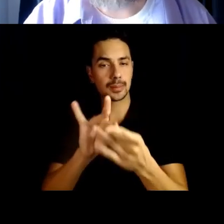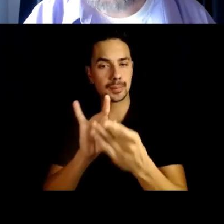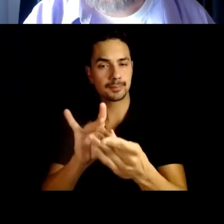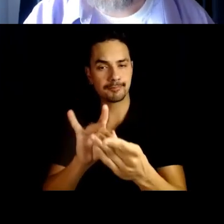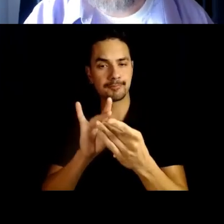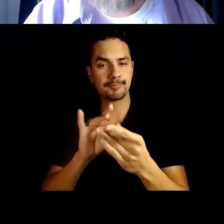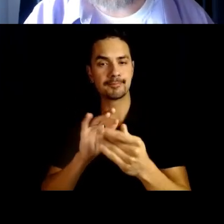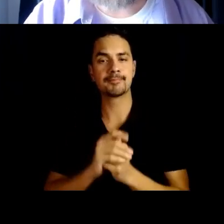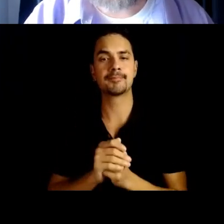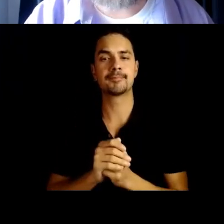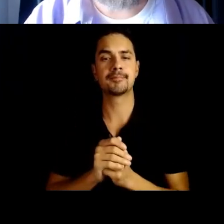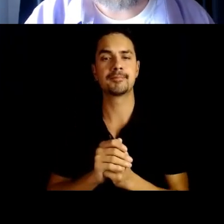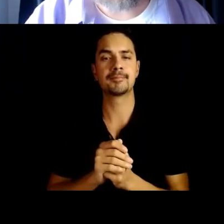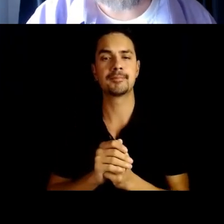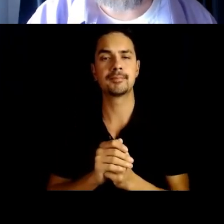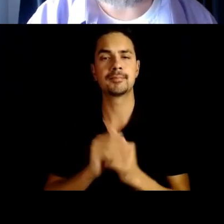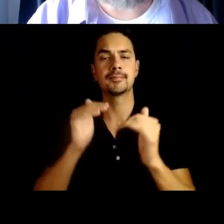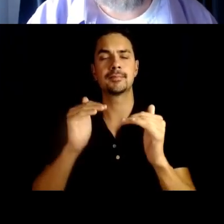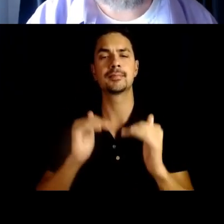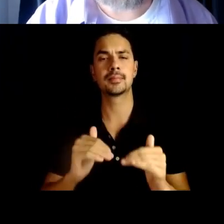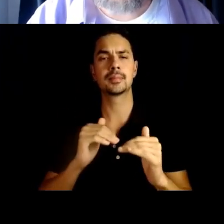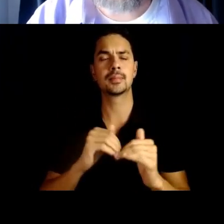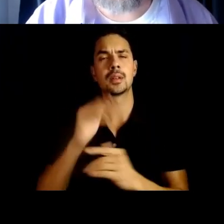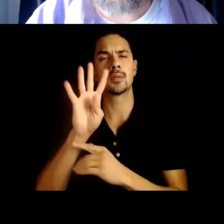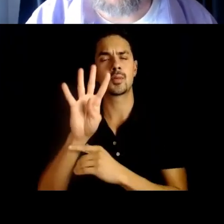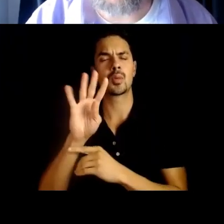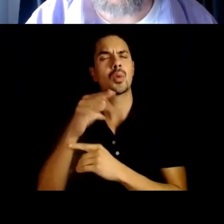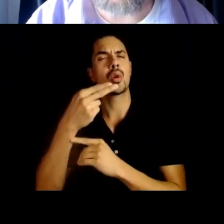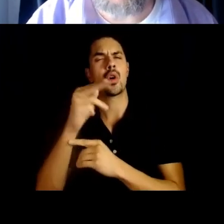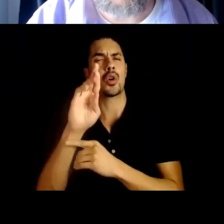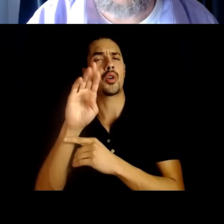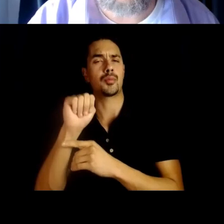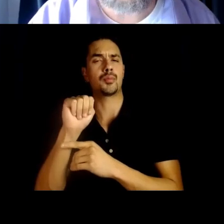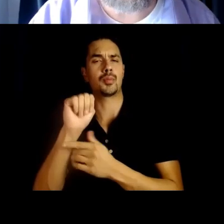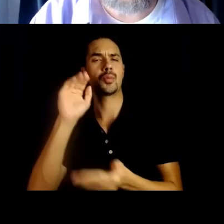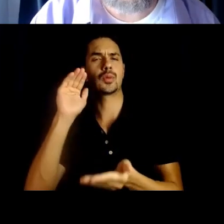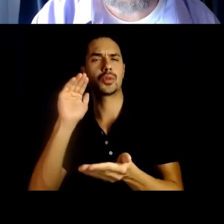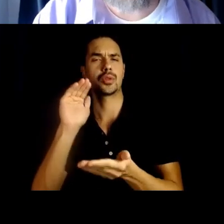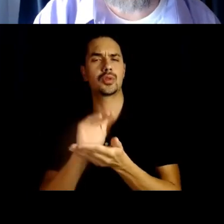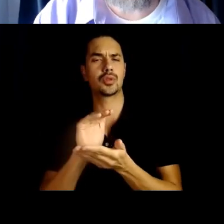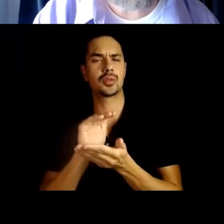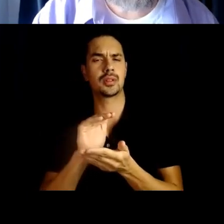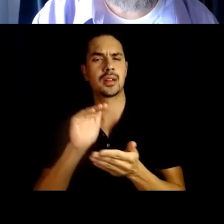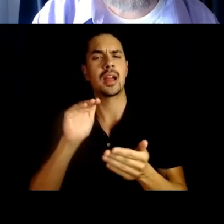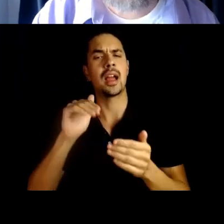how do we make sure that harm reduction is a part of the work that we're doing with clients,